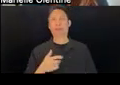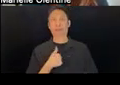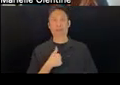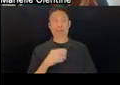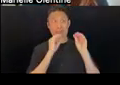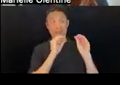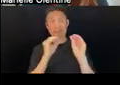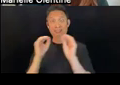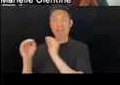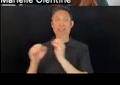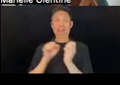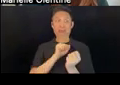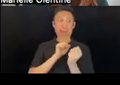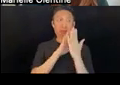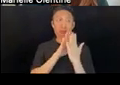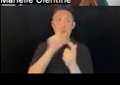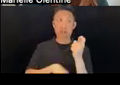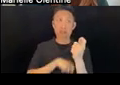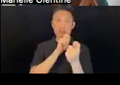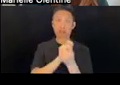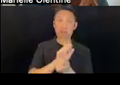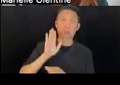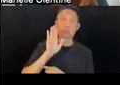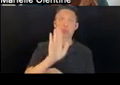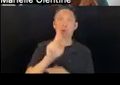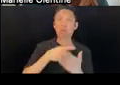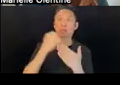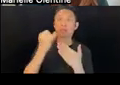We do feel -- so we've done this workshop. I think